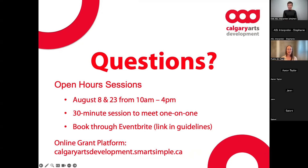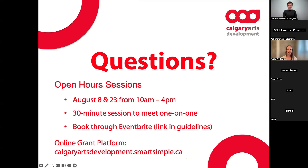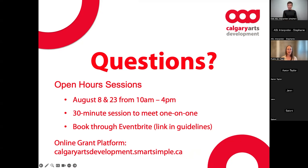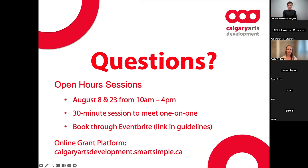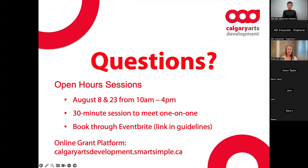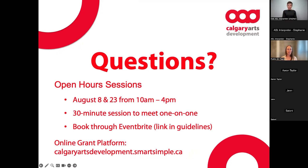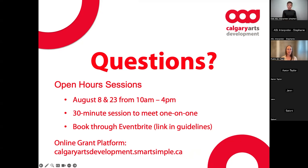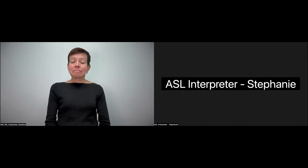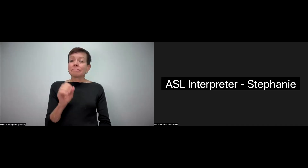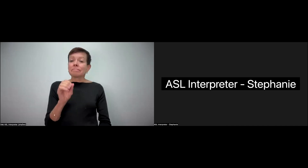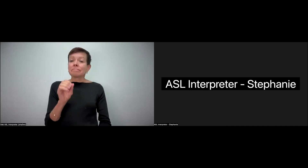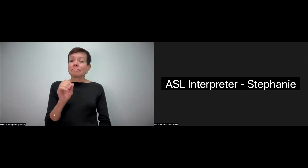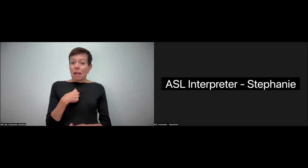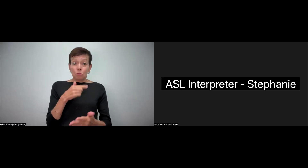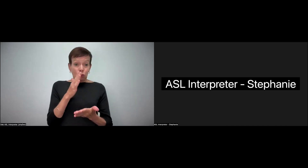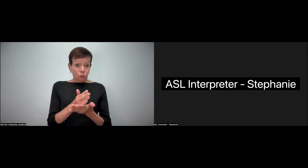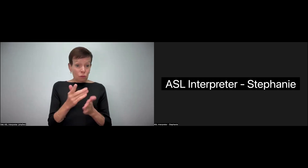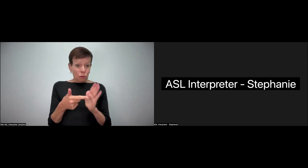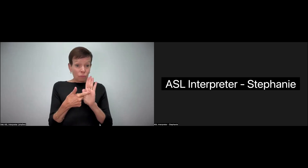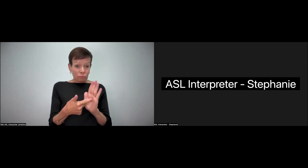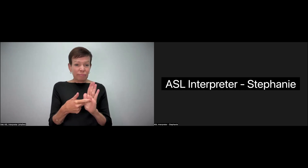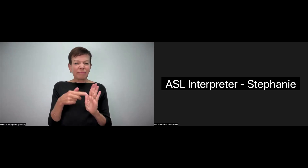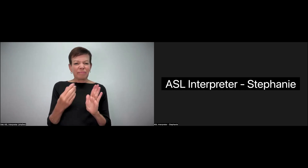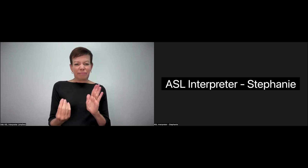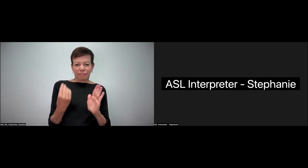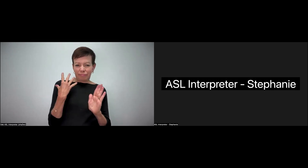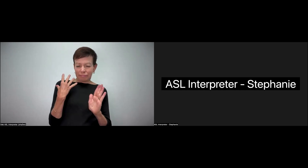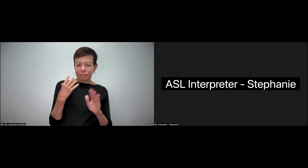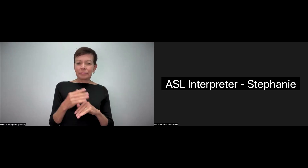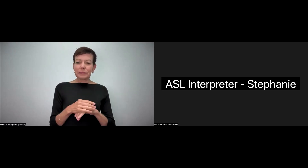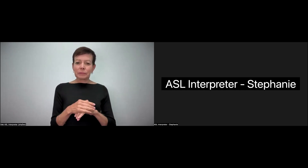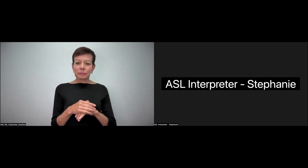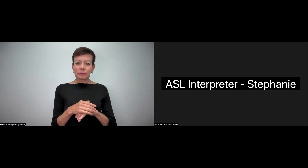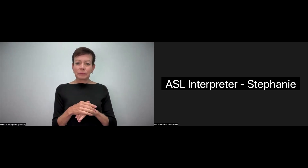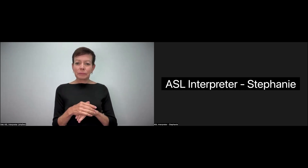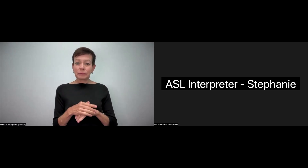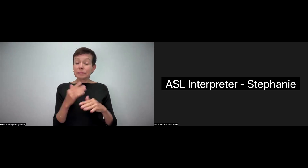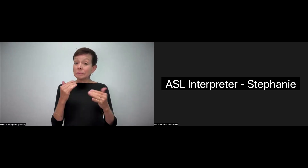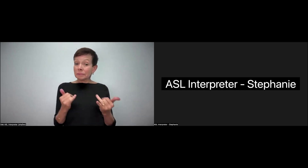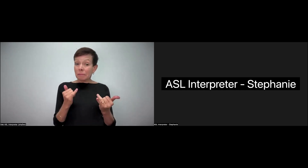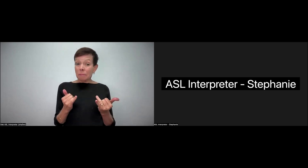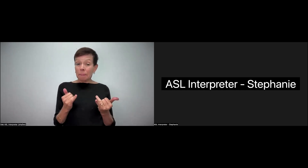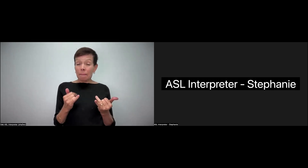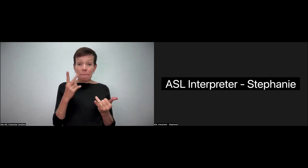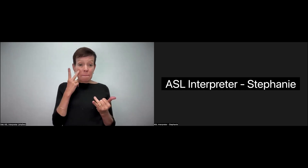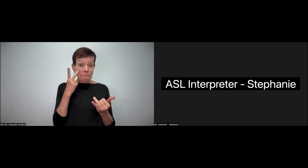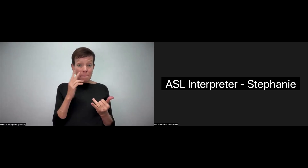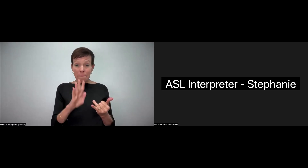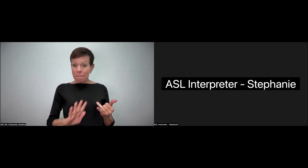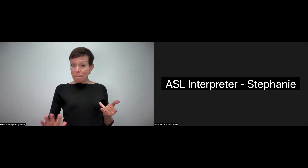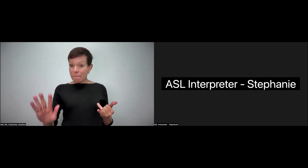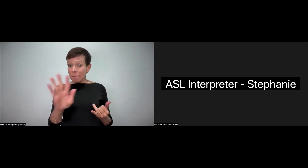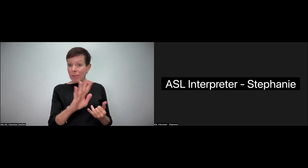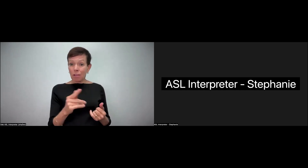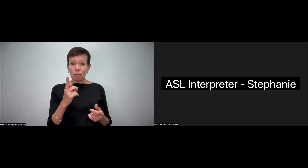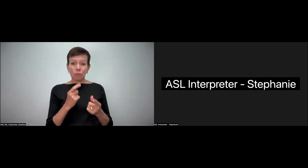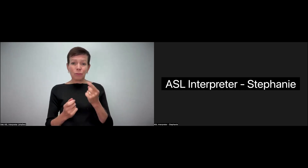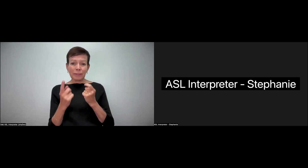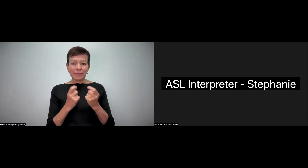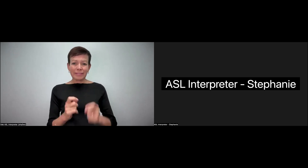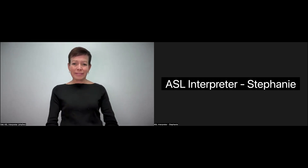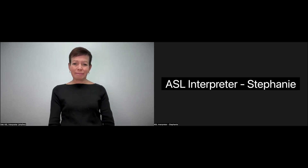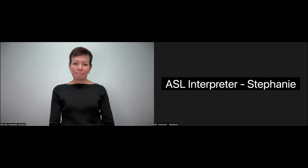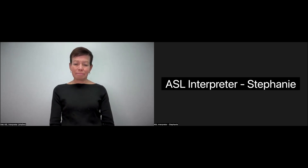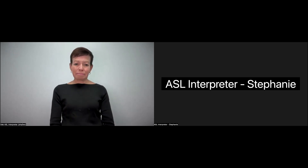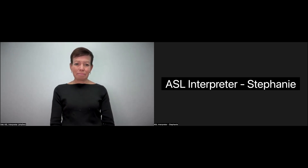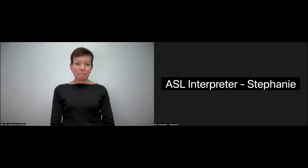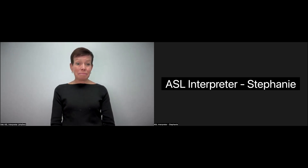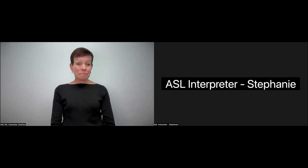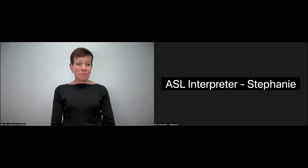turn off the PowerPoint and we can get into some questions. So if you have any questions you can